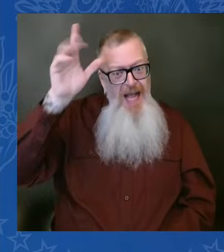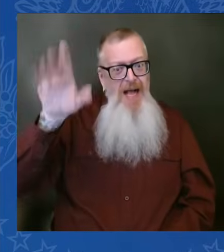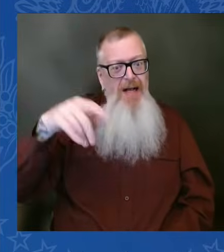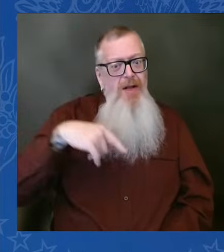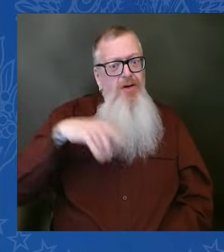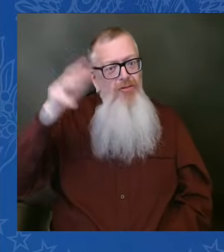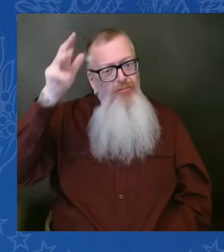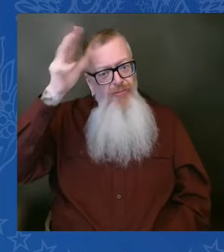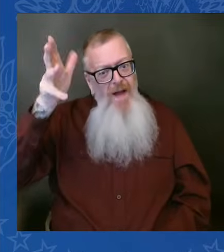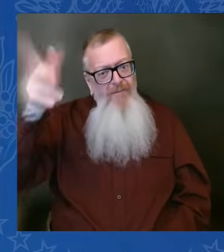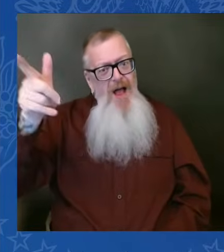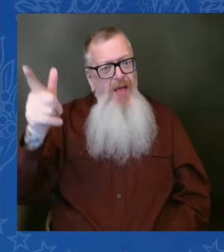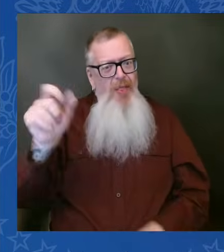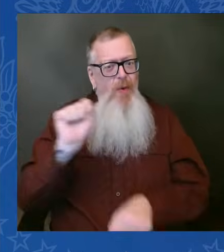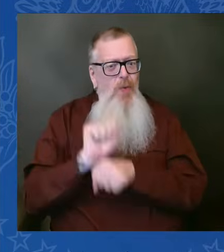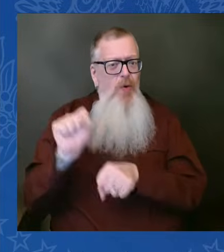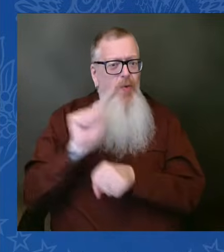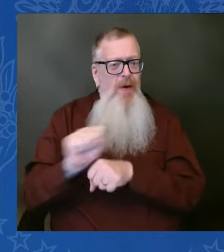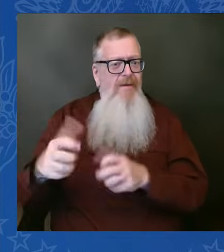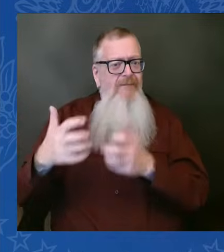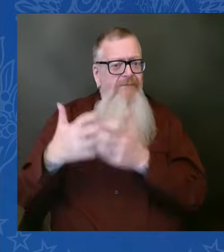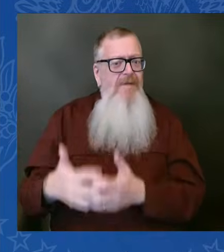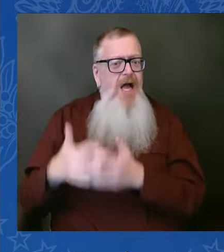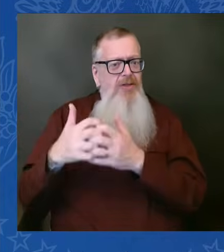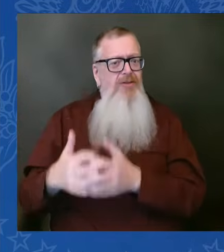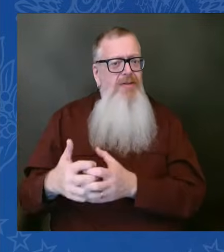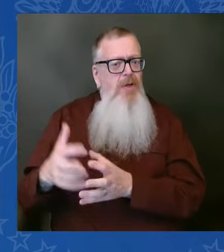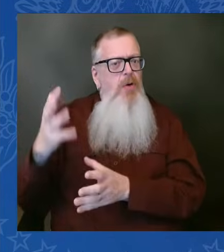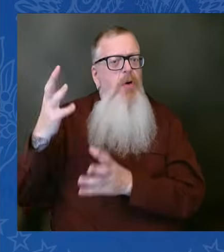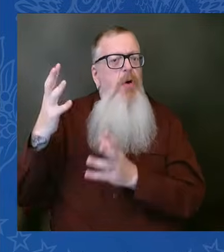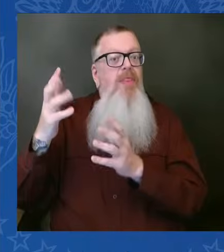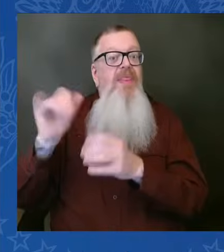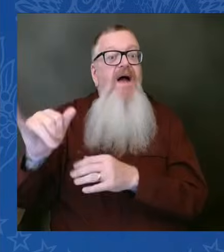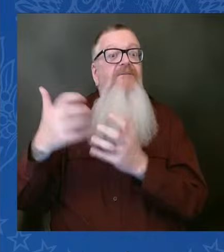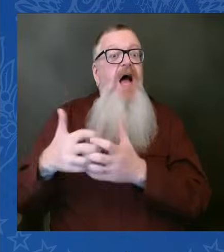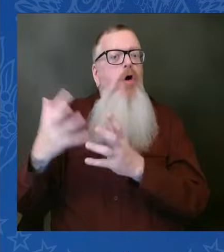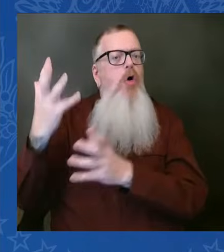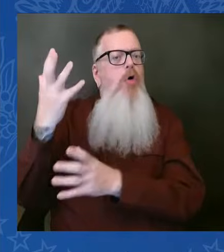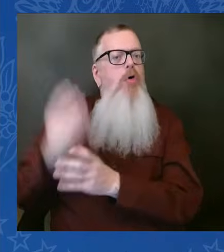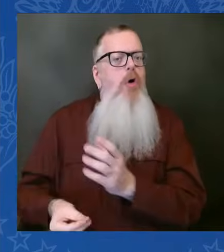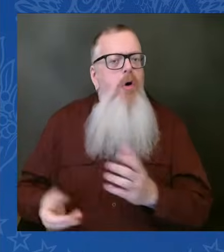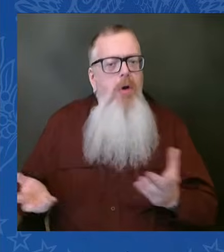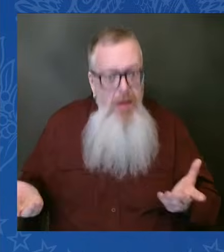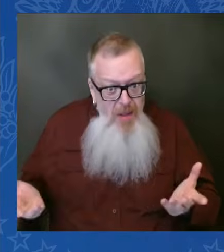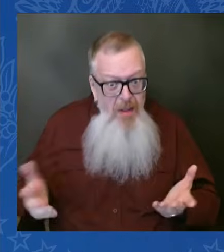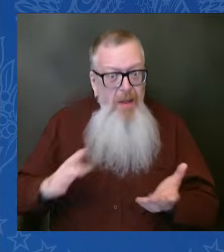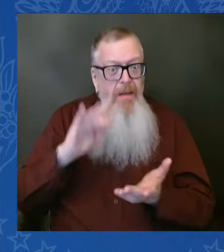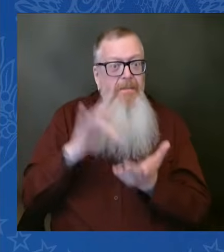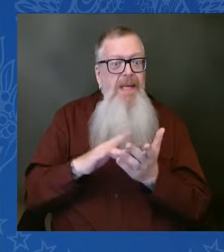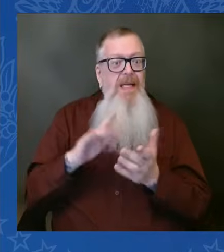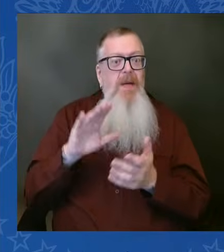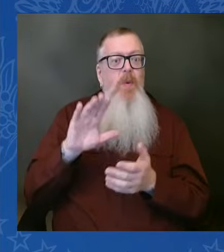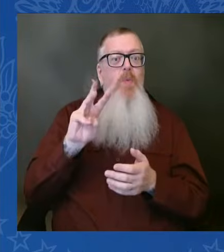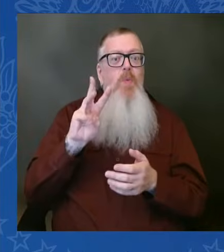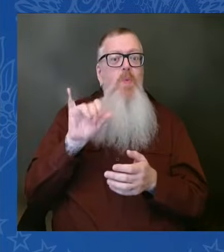People lost hope. They lost hope, and particularly through the Midwest and other areas of the country. Supply chains was shattered.